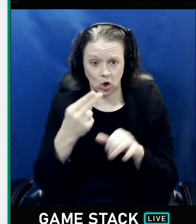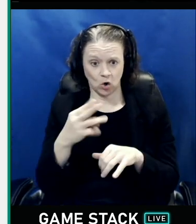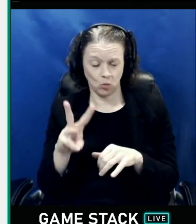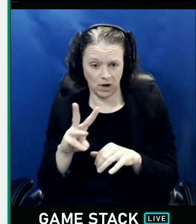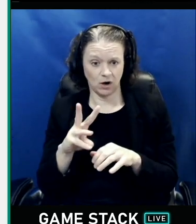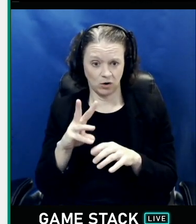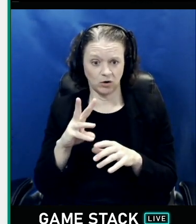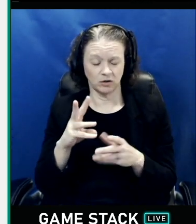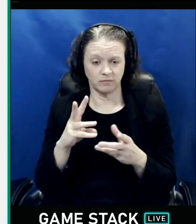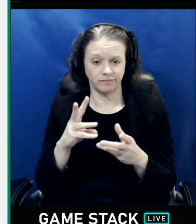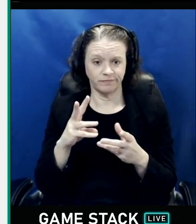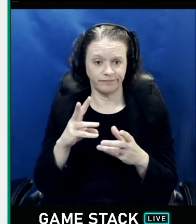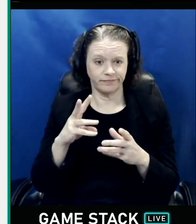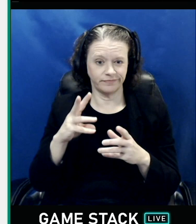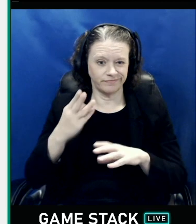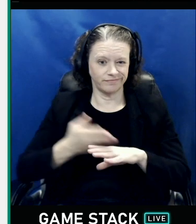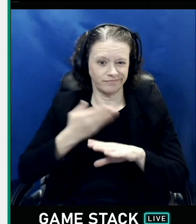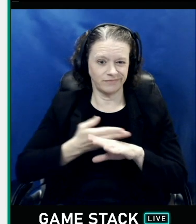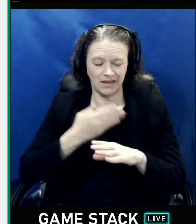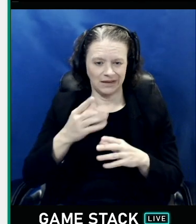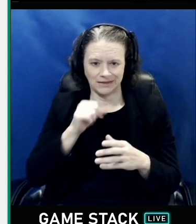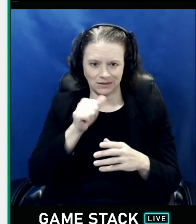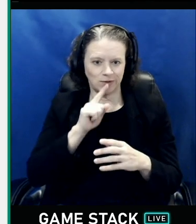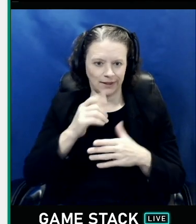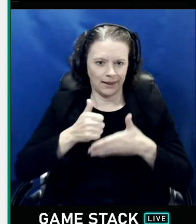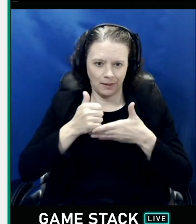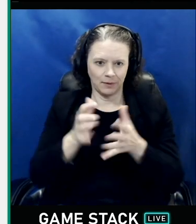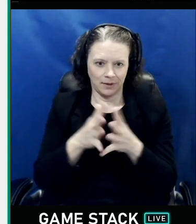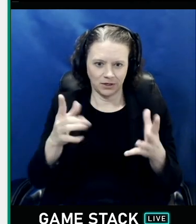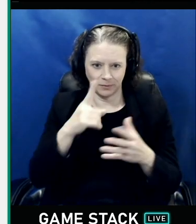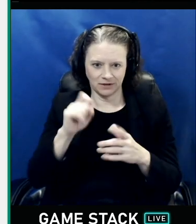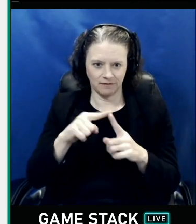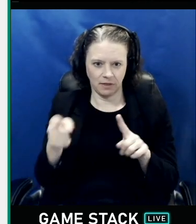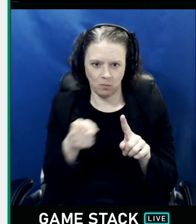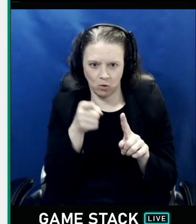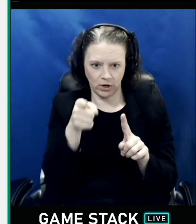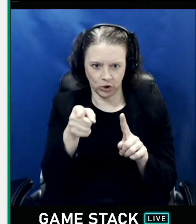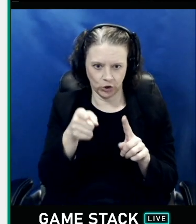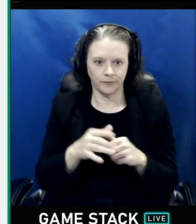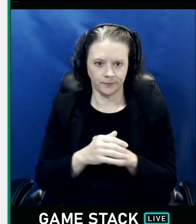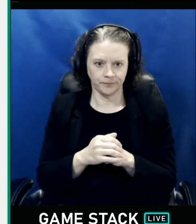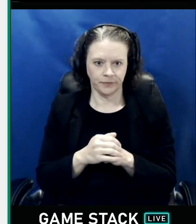help due to the pointer chase. Before the optimization, many of the data accesses in the innermost loop miss the